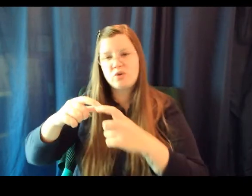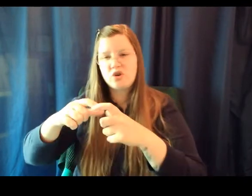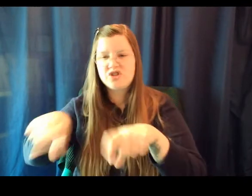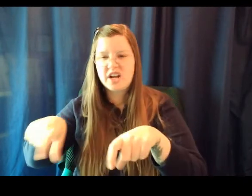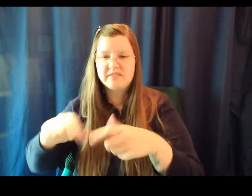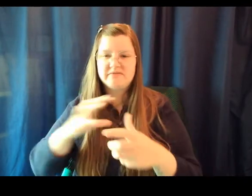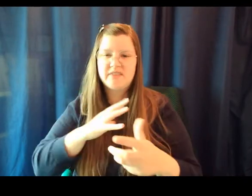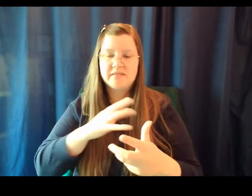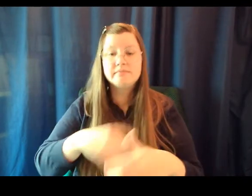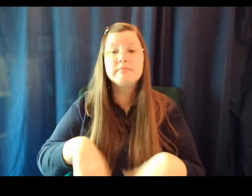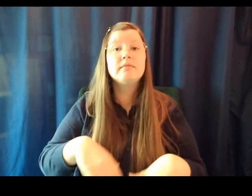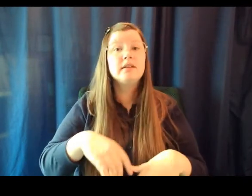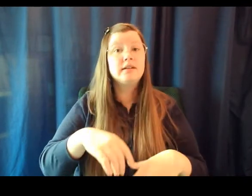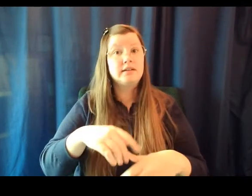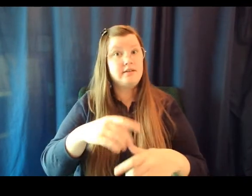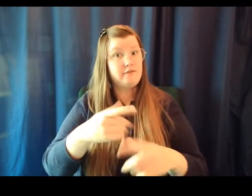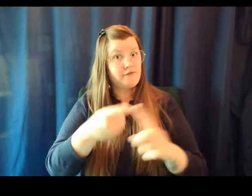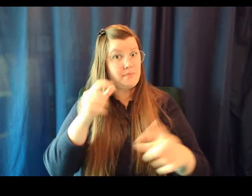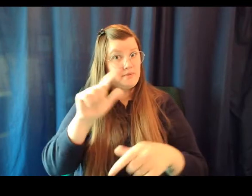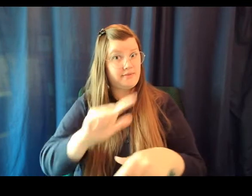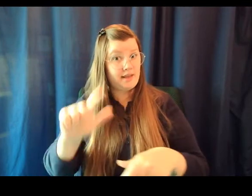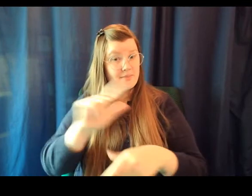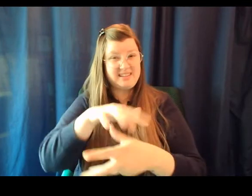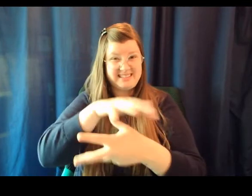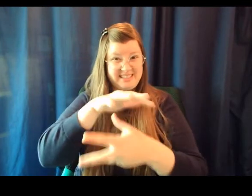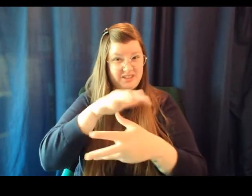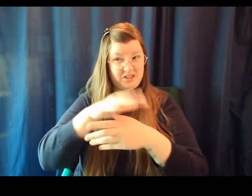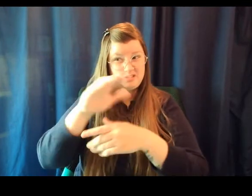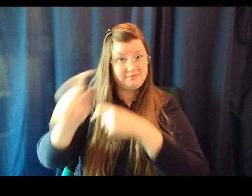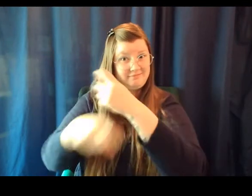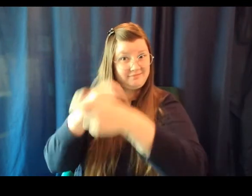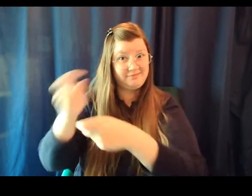and clear your library fines as soon as possible, graduation is right around the corner!